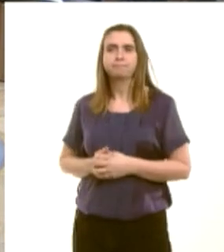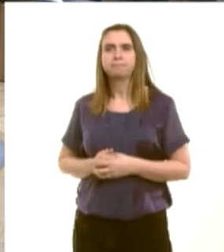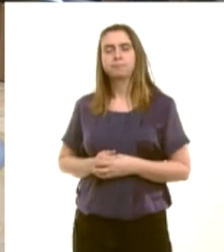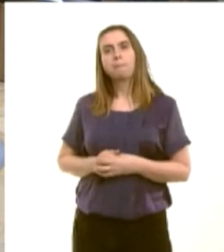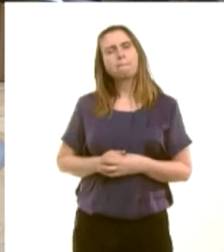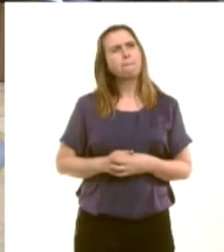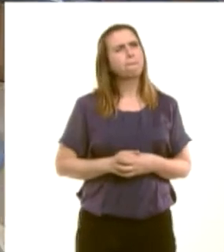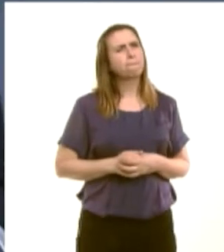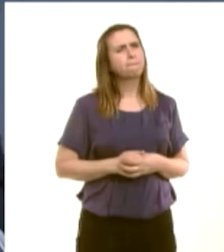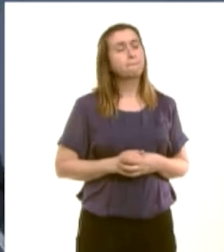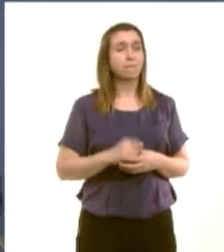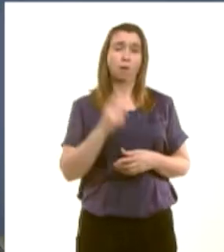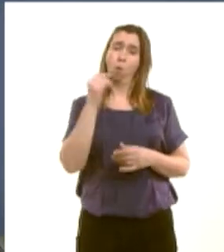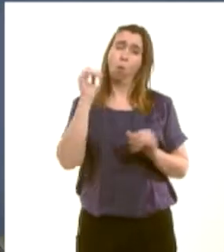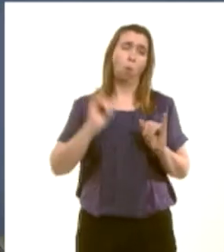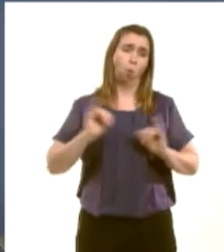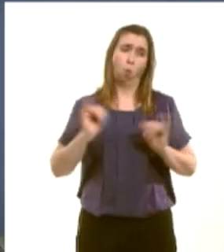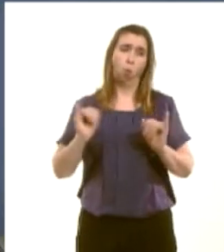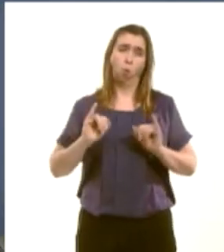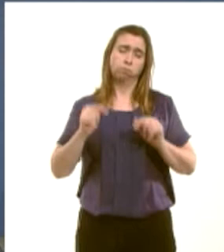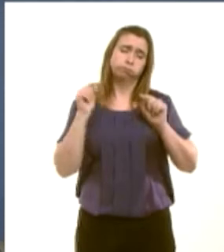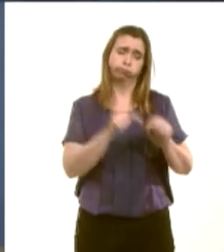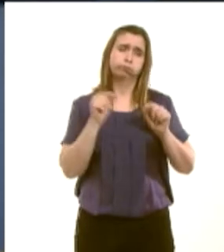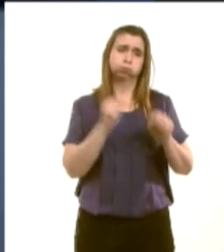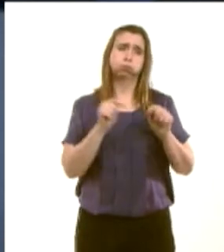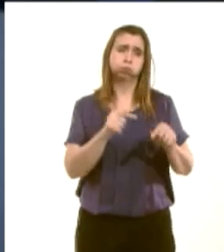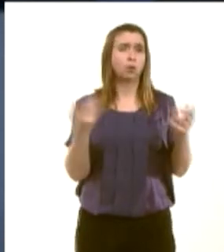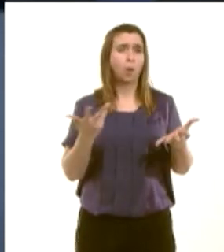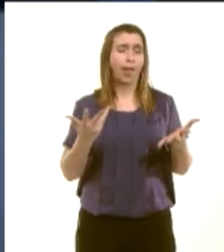required, for bullying of all kinds, and, of course, that each secondary school at least